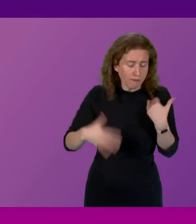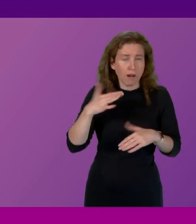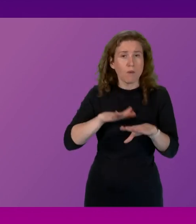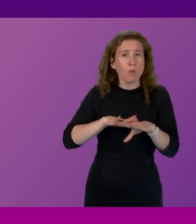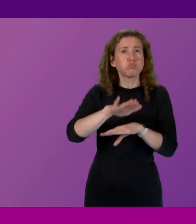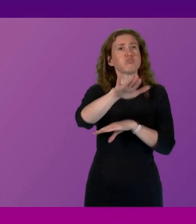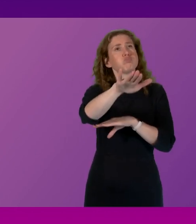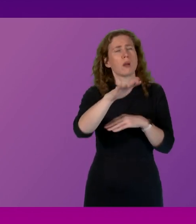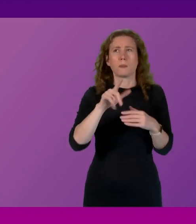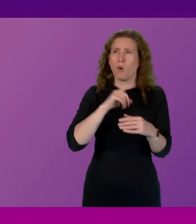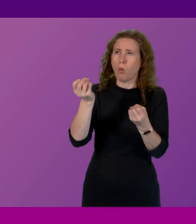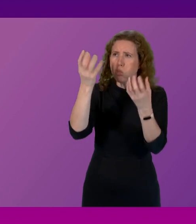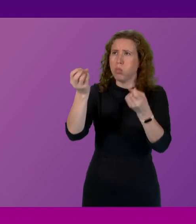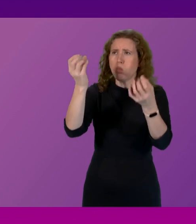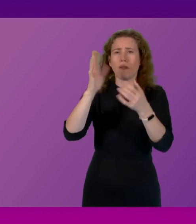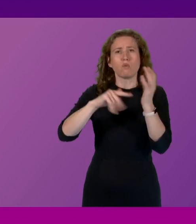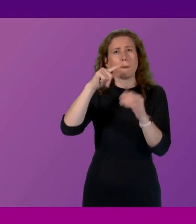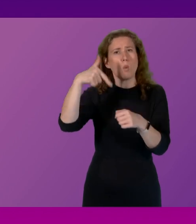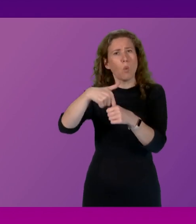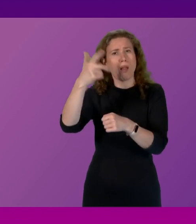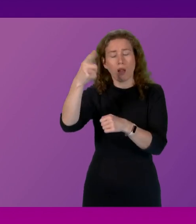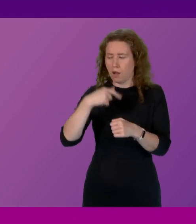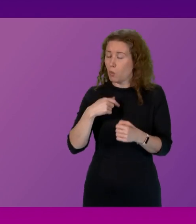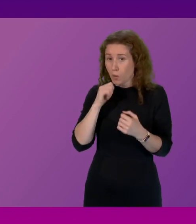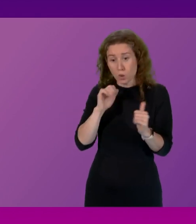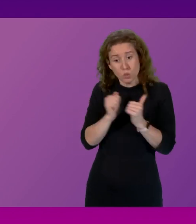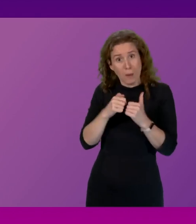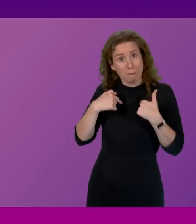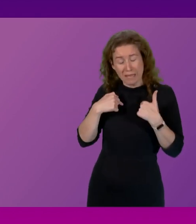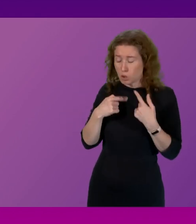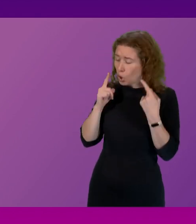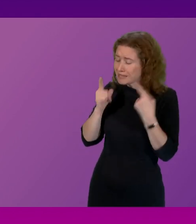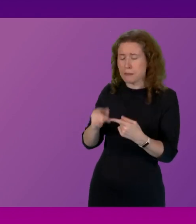Will the First Minister join me in condemning this decision, and can he say whether the